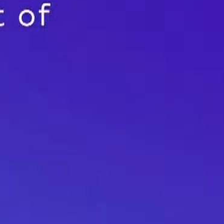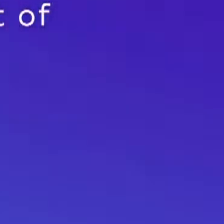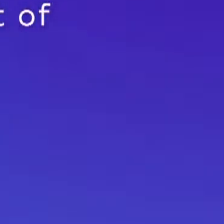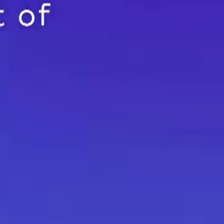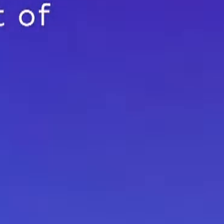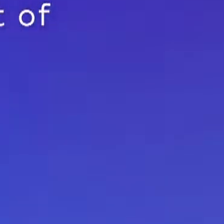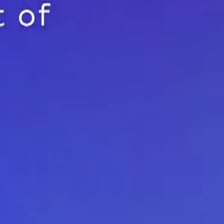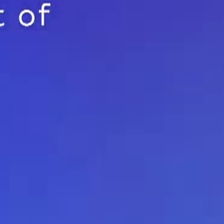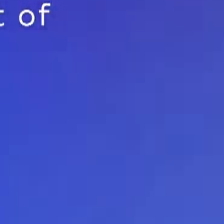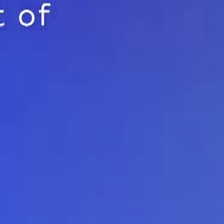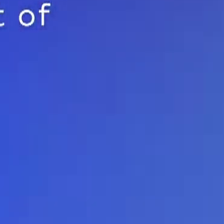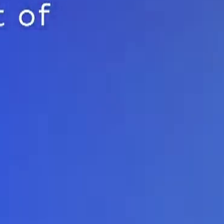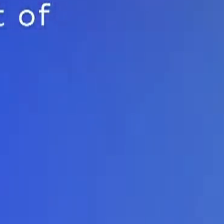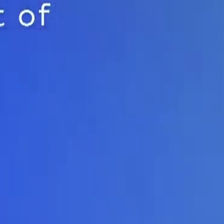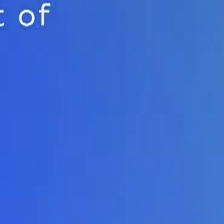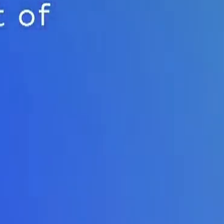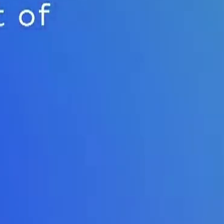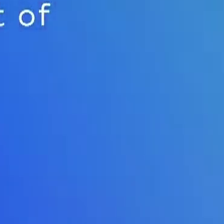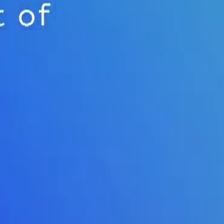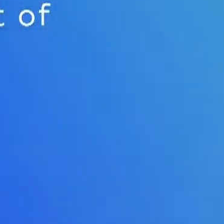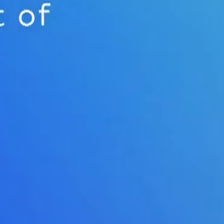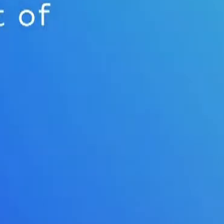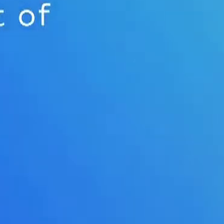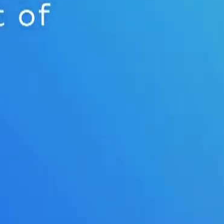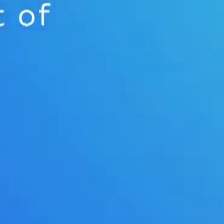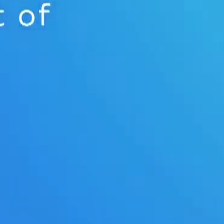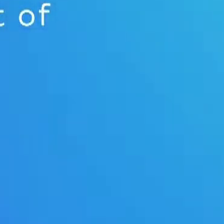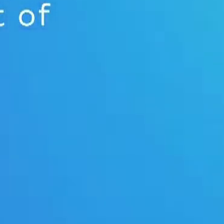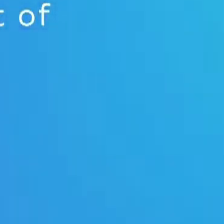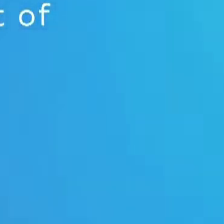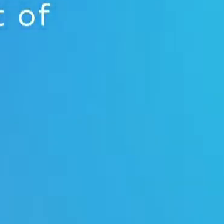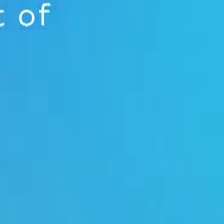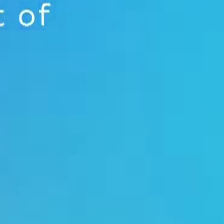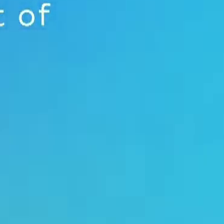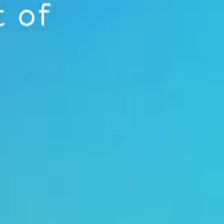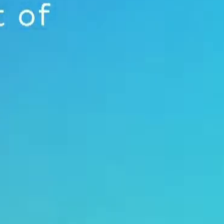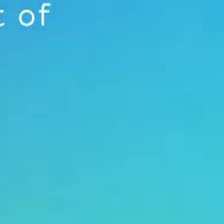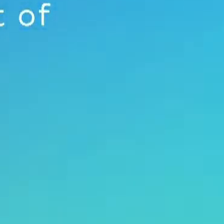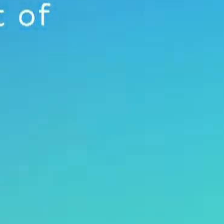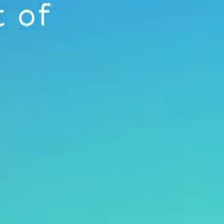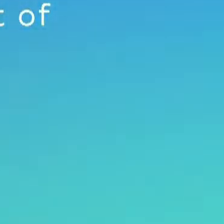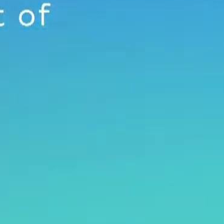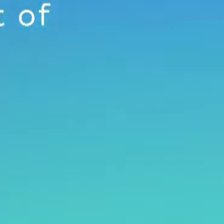those of this station its staff management or Underwriters the broadcast is meant for the